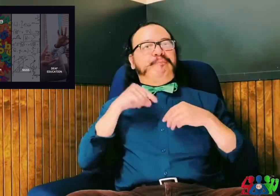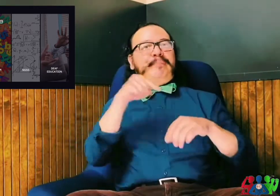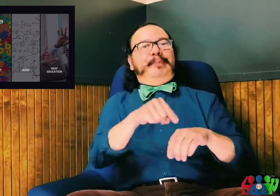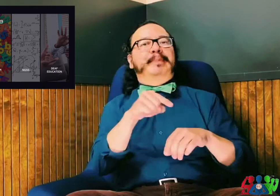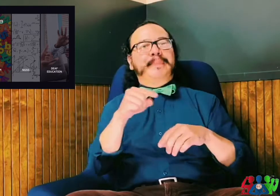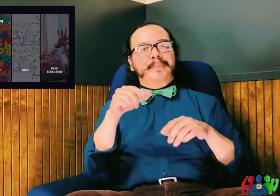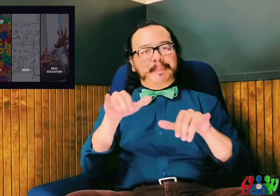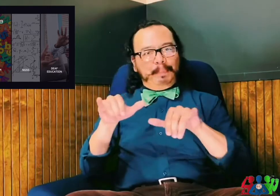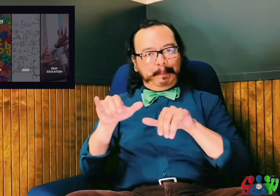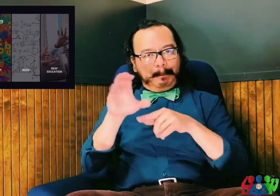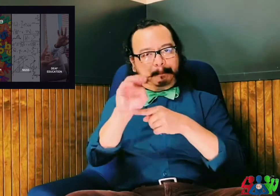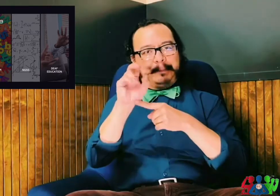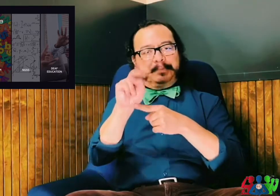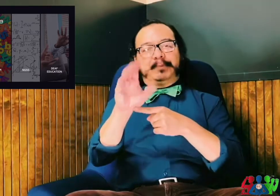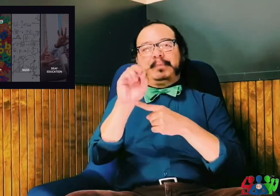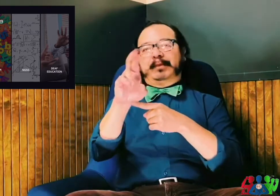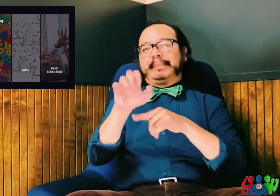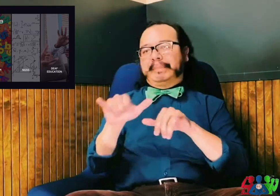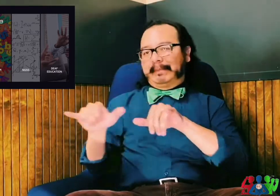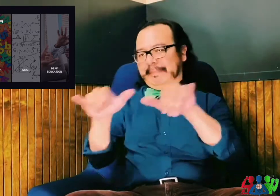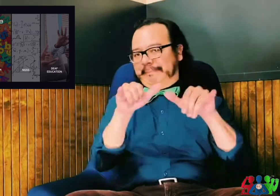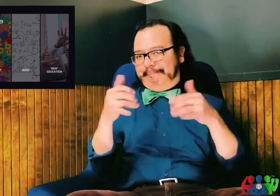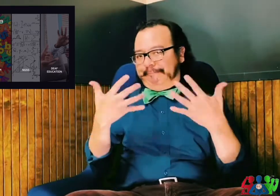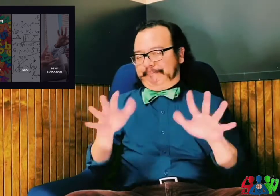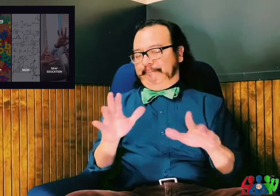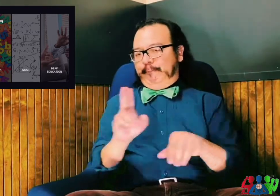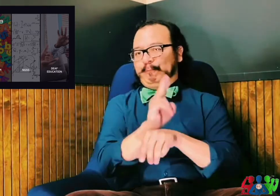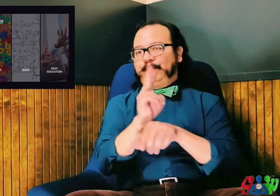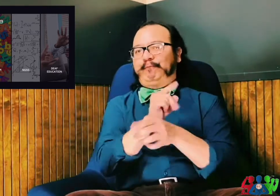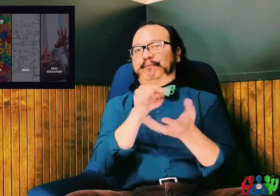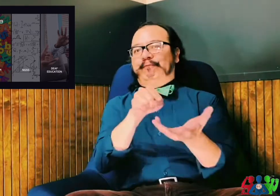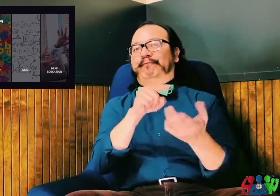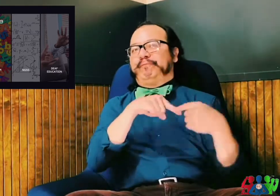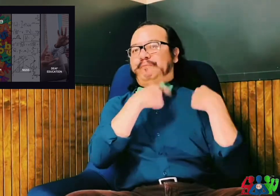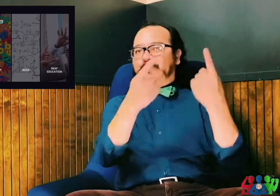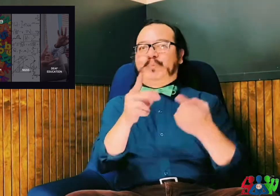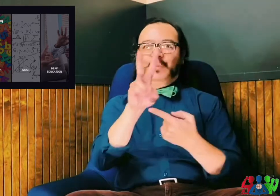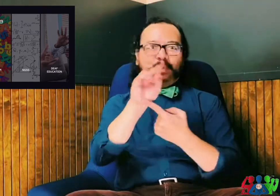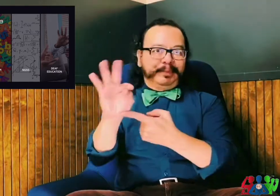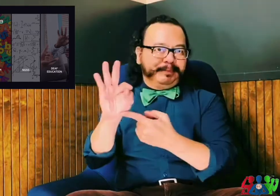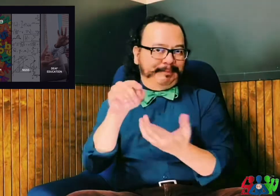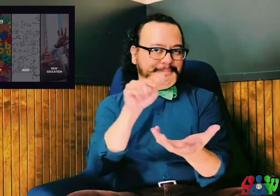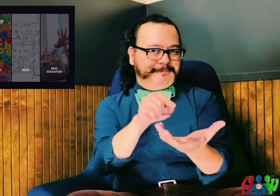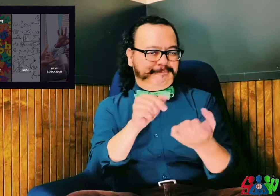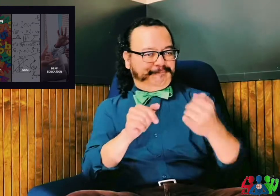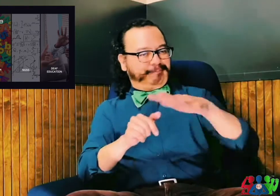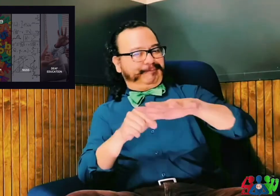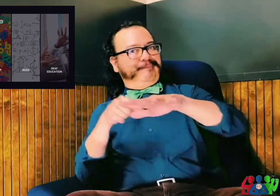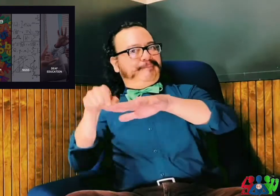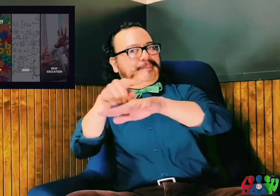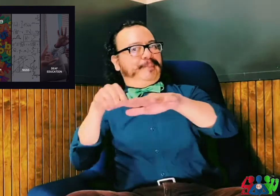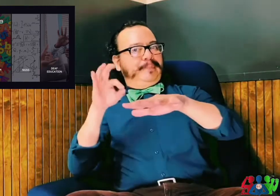The CCSSM has been establishing consistent educational standards across the states since 2009.